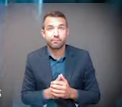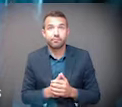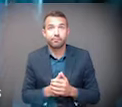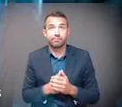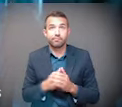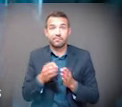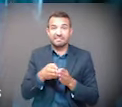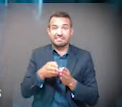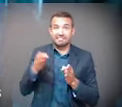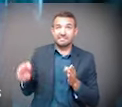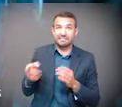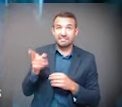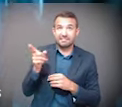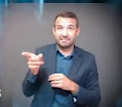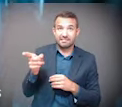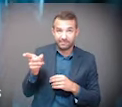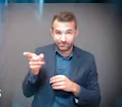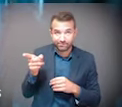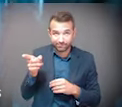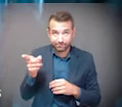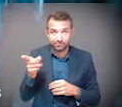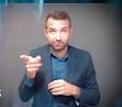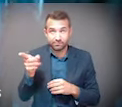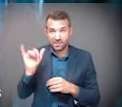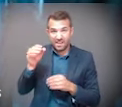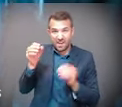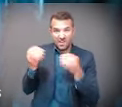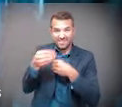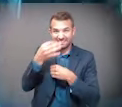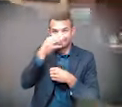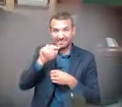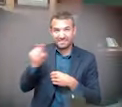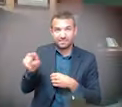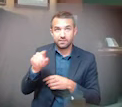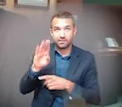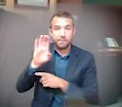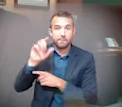and neighbor from across the mall, when we are all on the mall, Beth Ziebarth, who